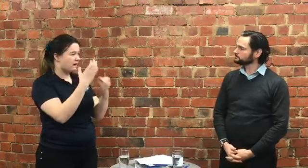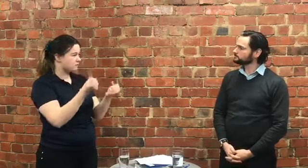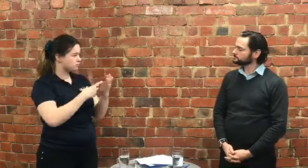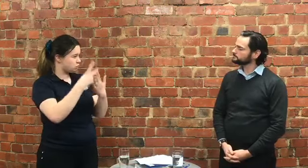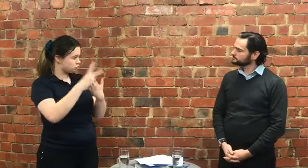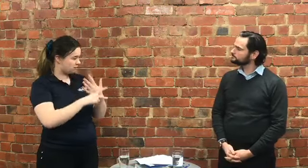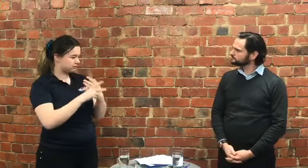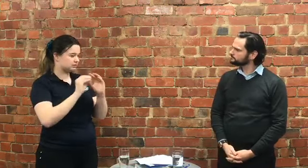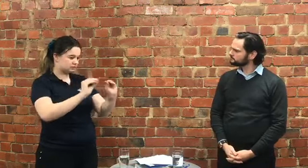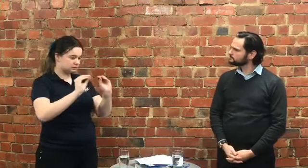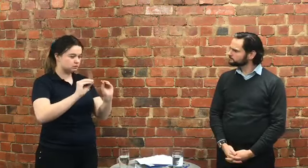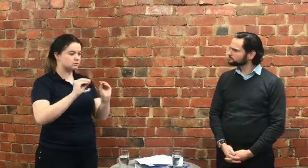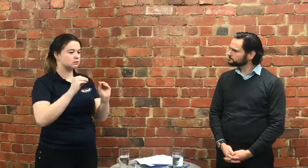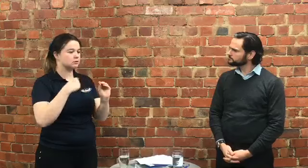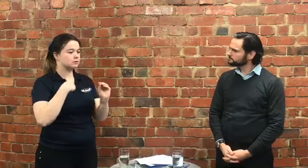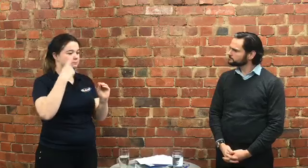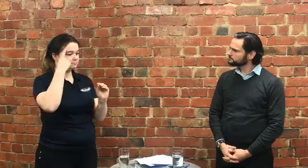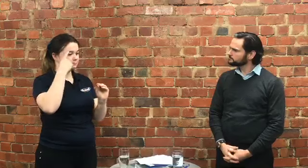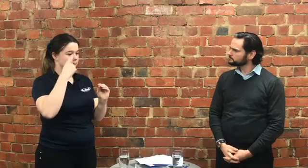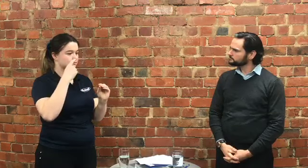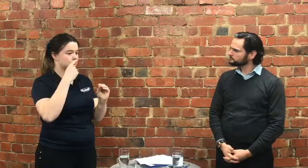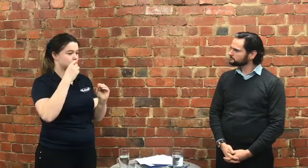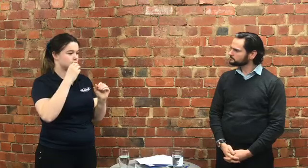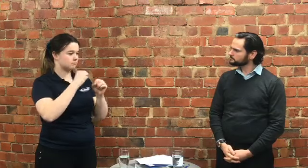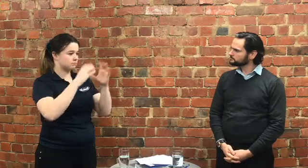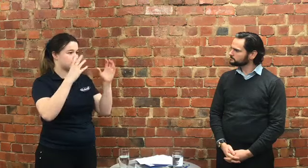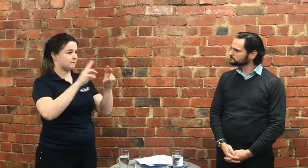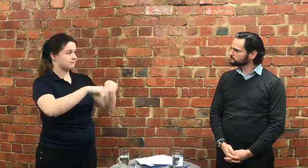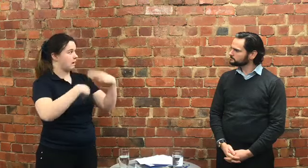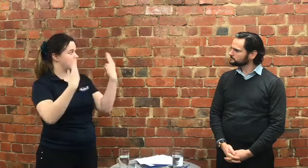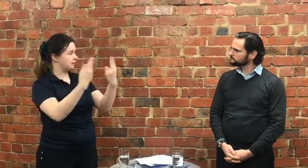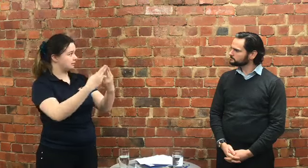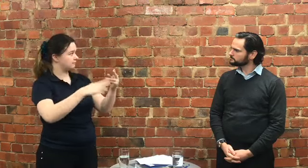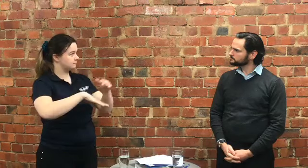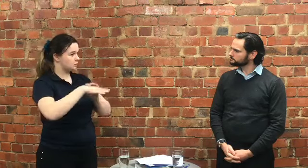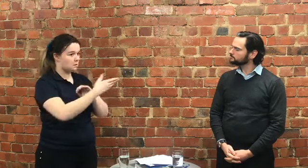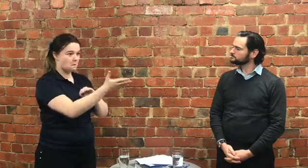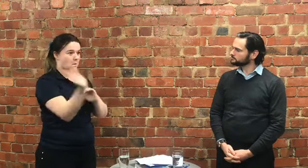We know that Vicdeaf and there are a number of other organisations that run Auslan classes and programs.